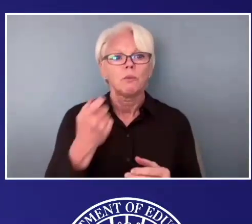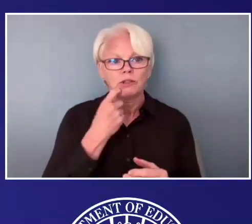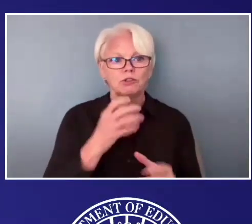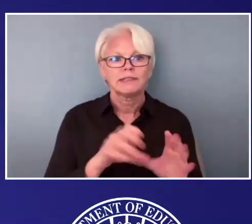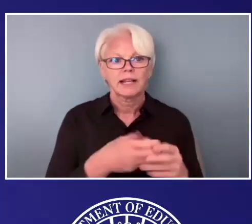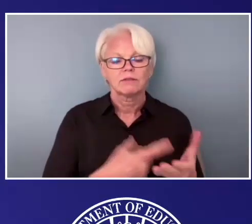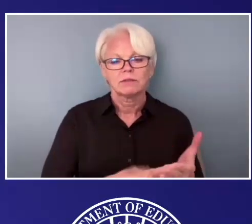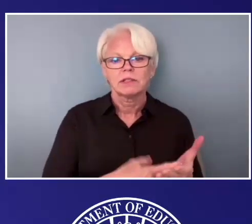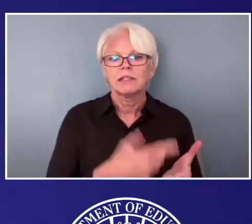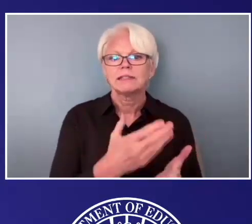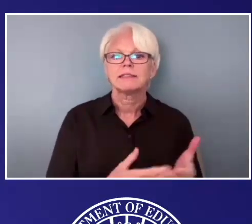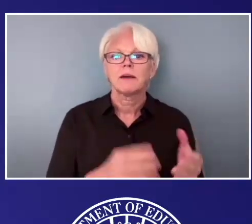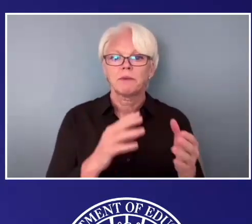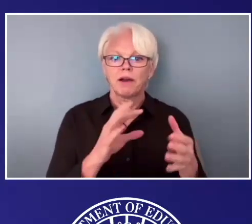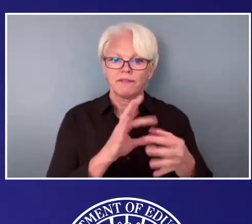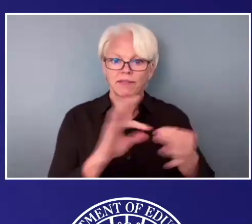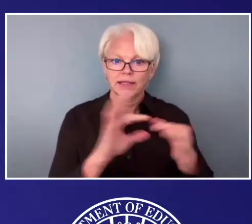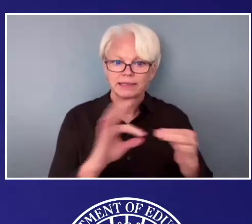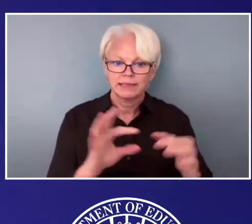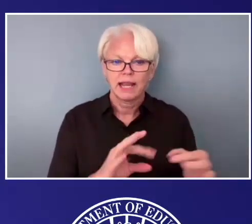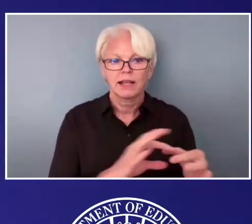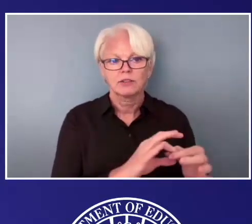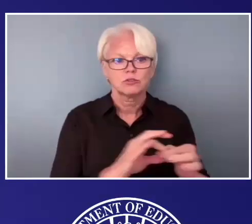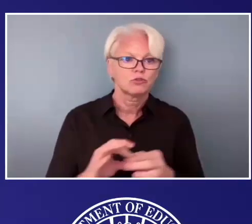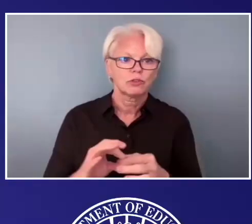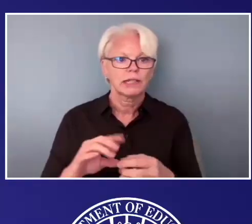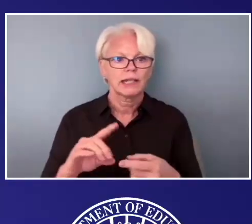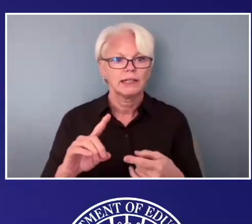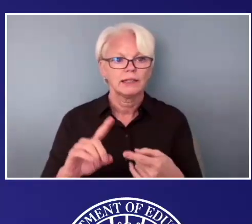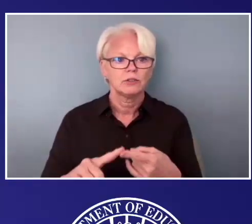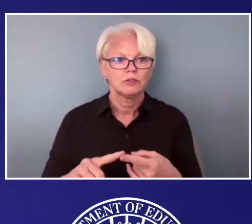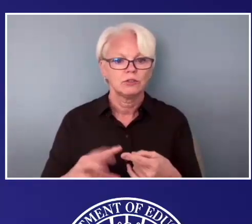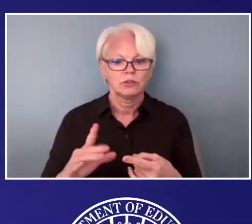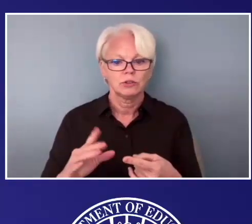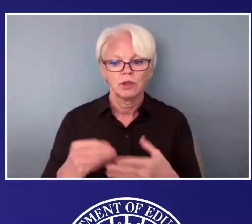the text related to Income Based Repayment